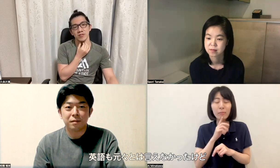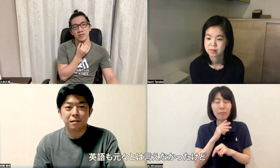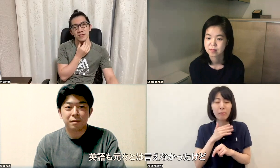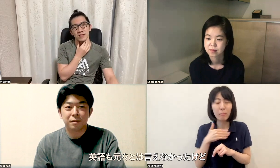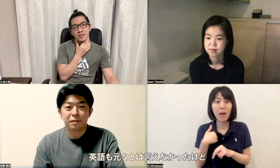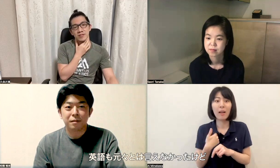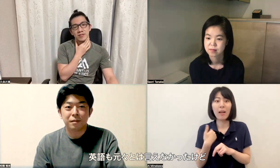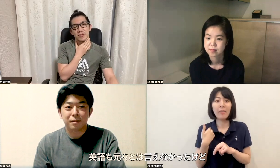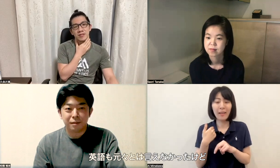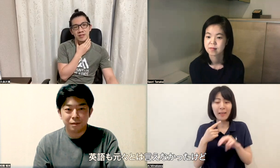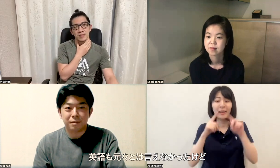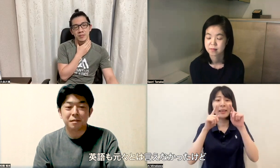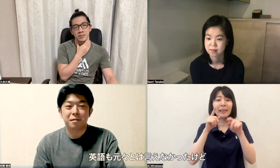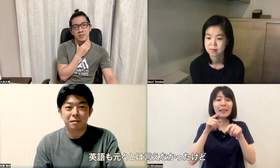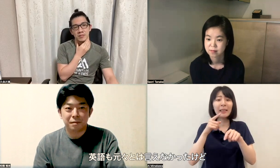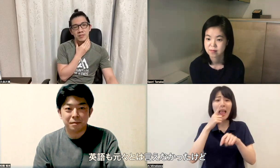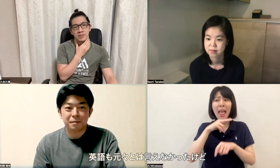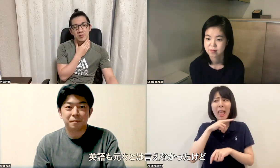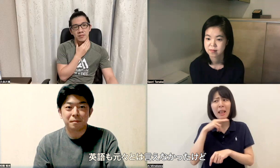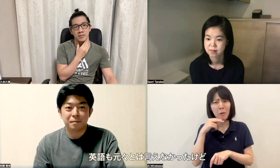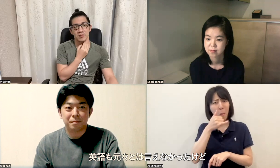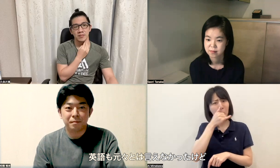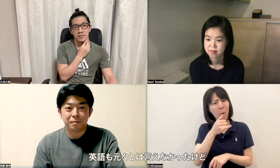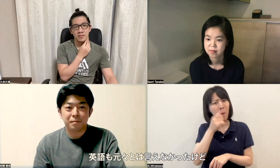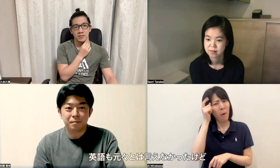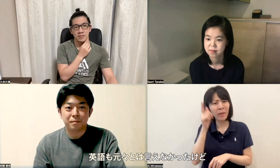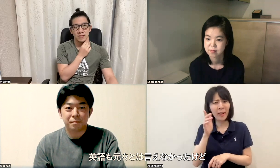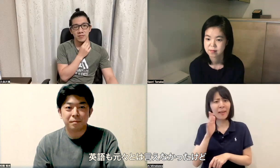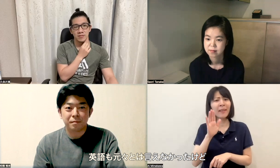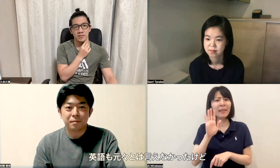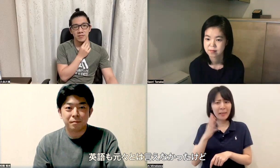I was not good at English either, but as I read the English on the slides,